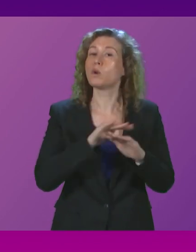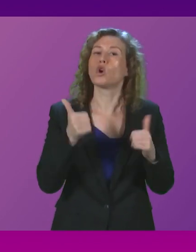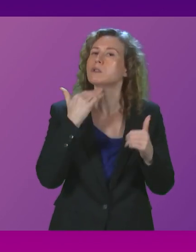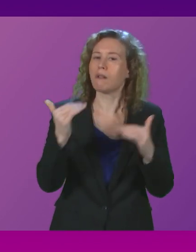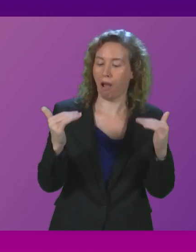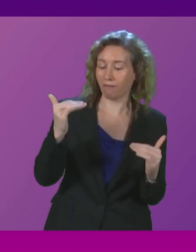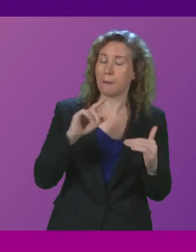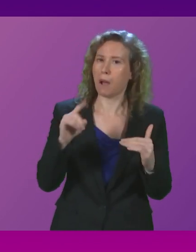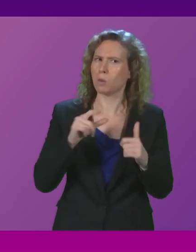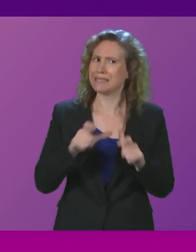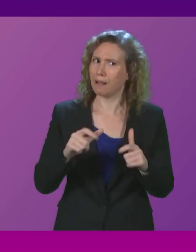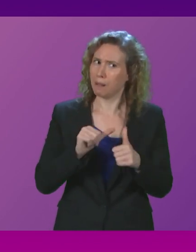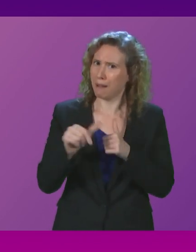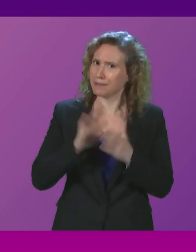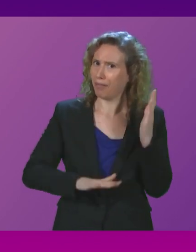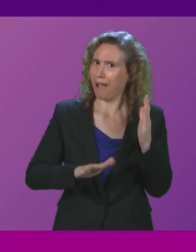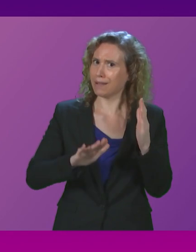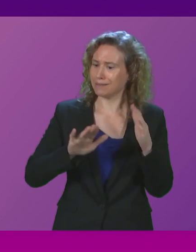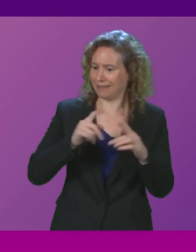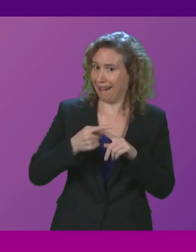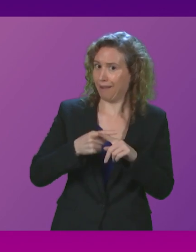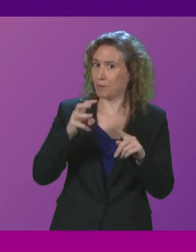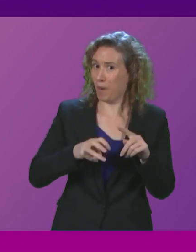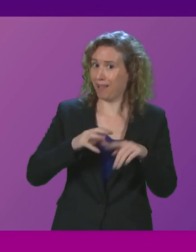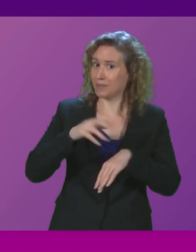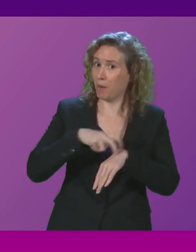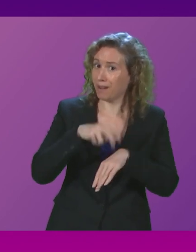better than it is in counterpart parts of the United Kingdom.